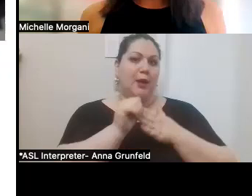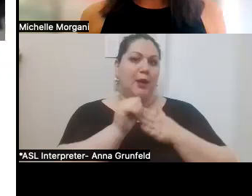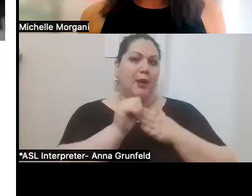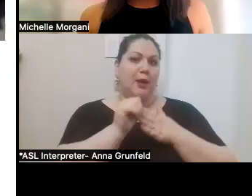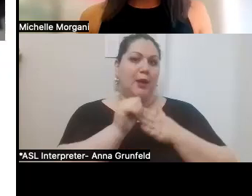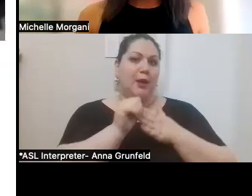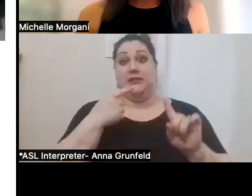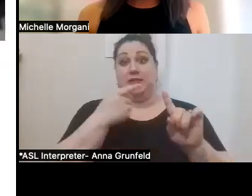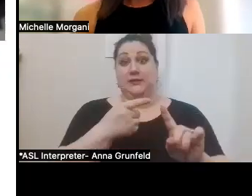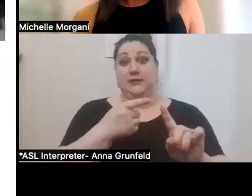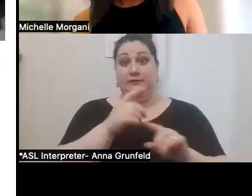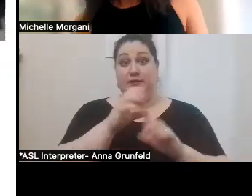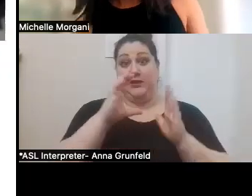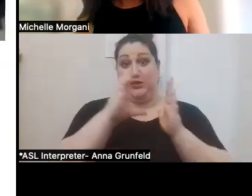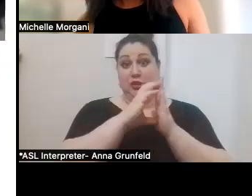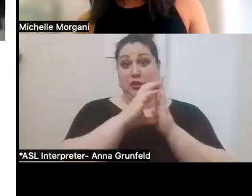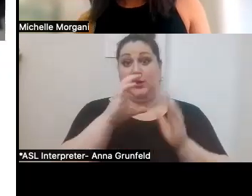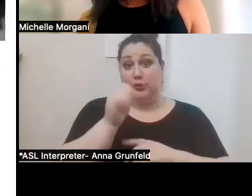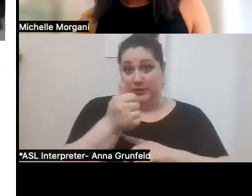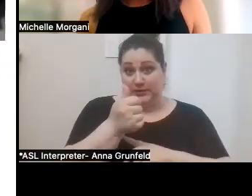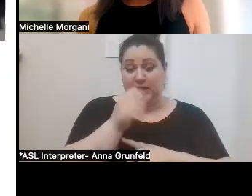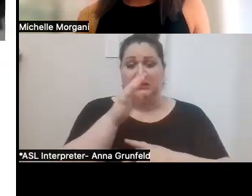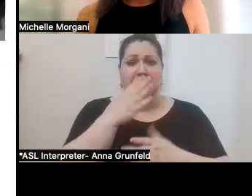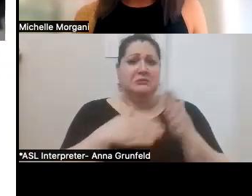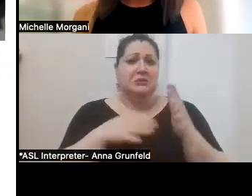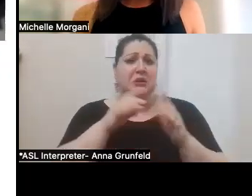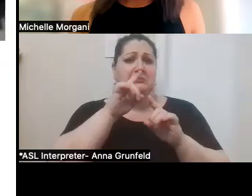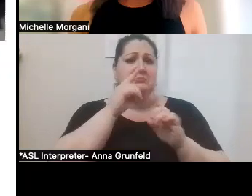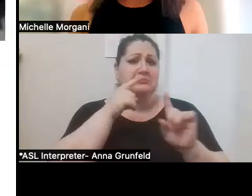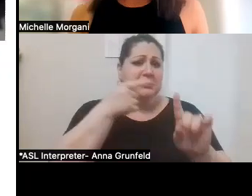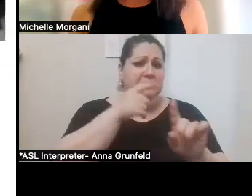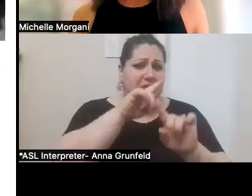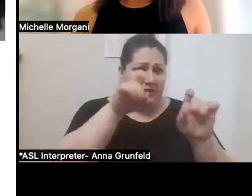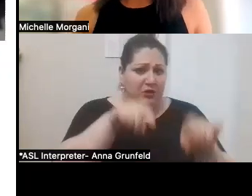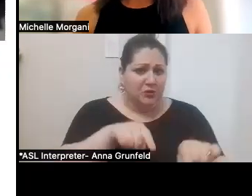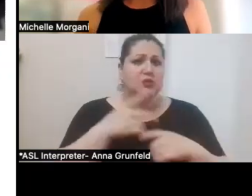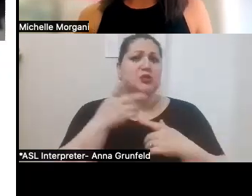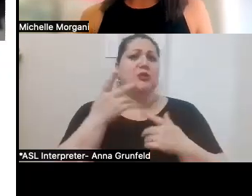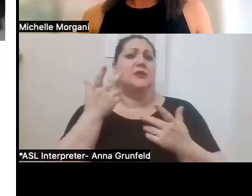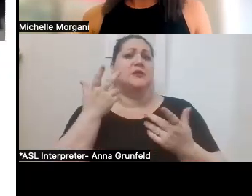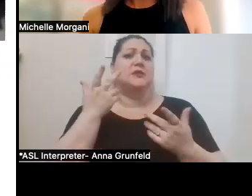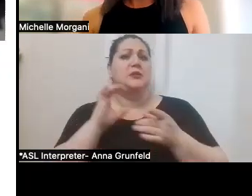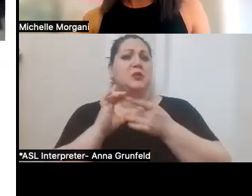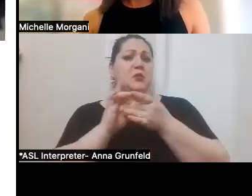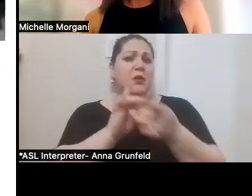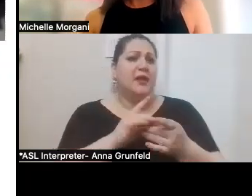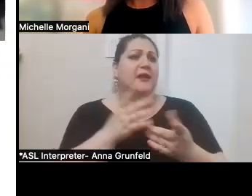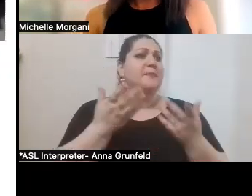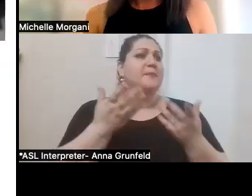And some of these specific questions sort of look at things like what maybe worsens or exacerbates your symptoms of disability.